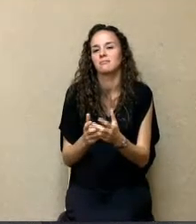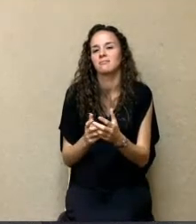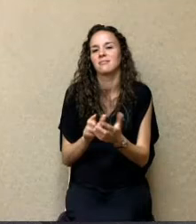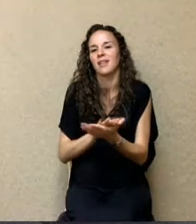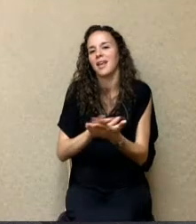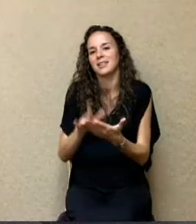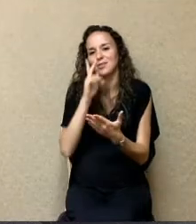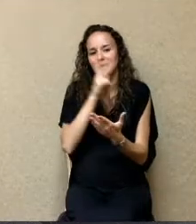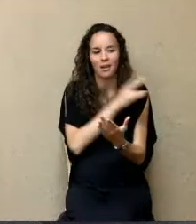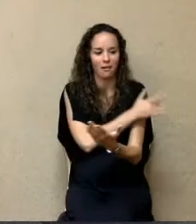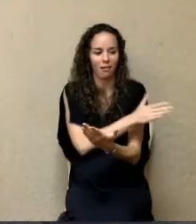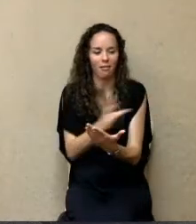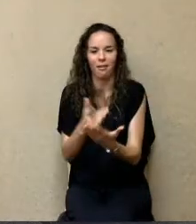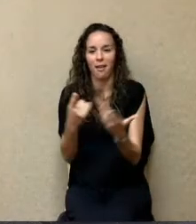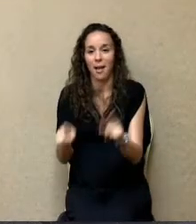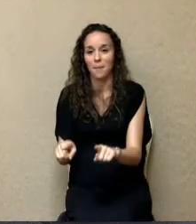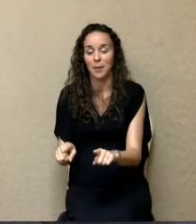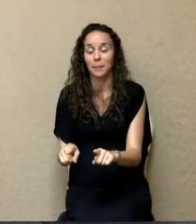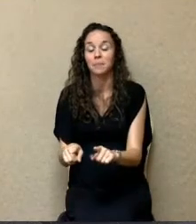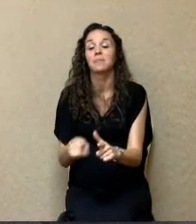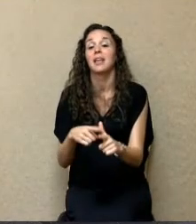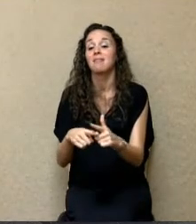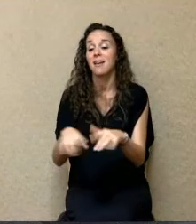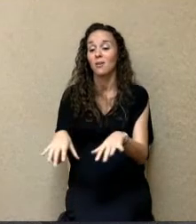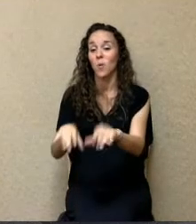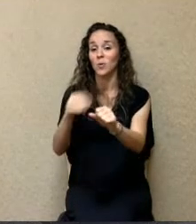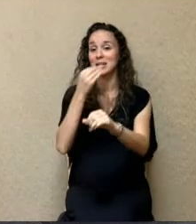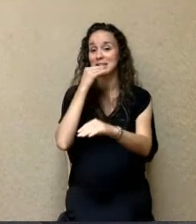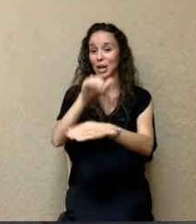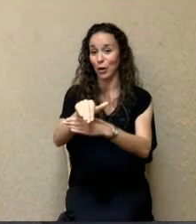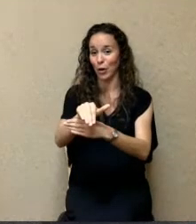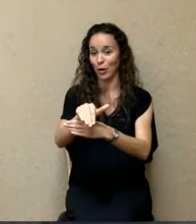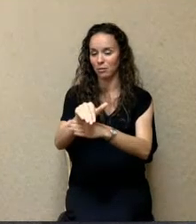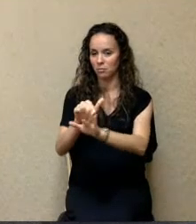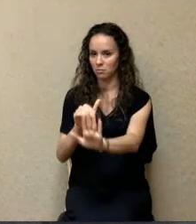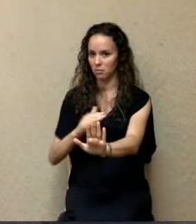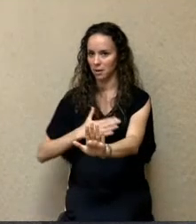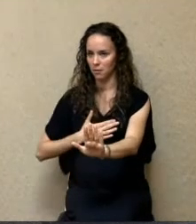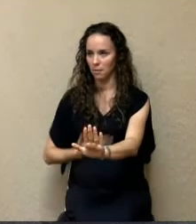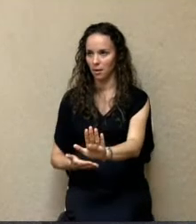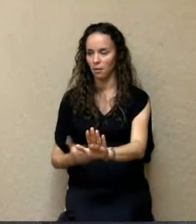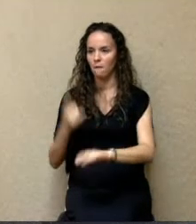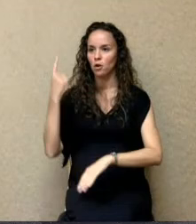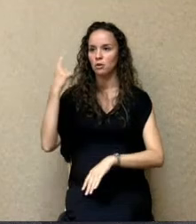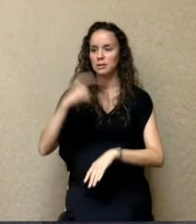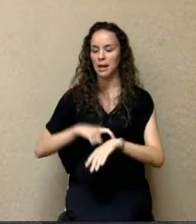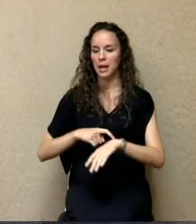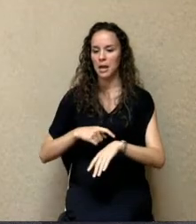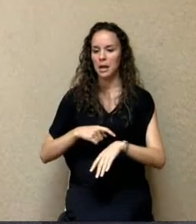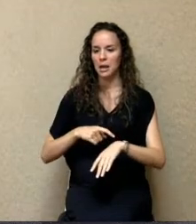So, we had a dinner at the house. Now, I have to admit this was the first sign of some